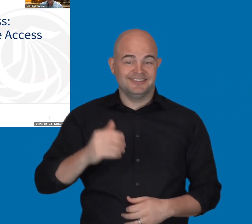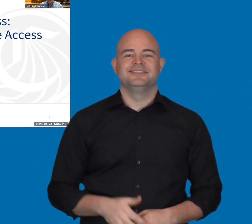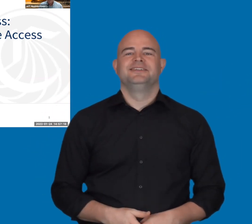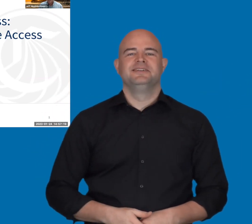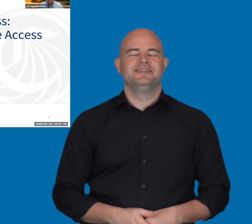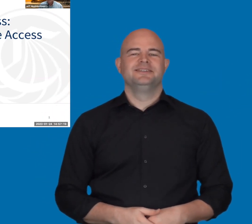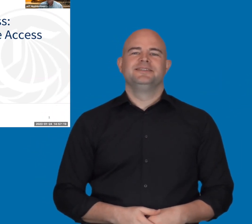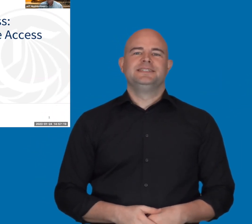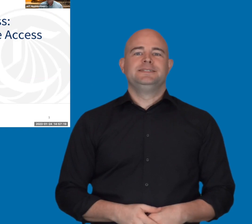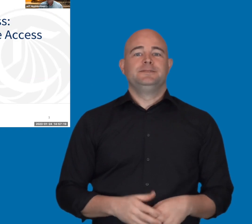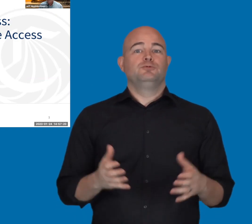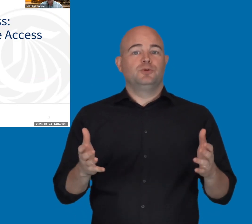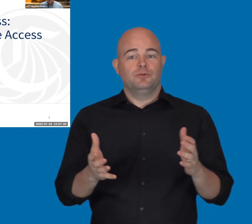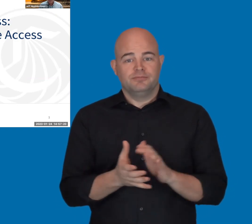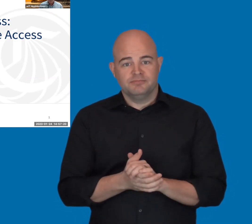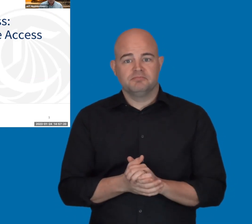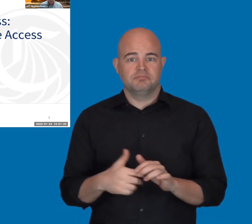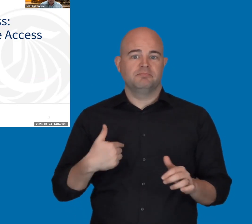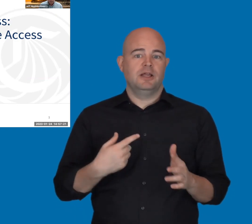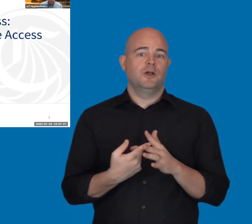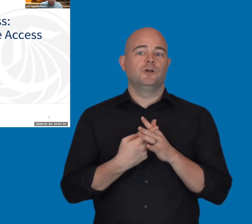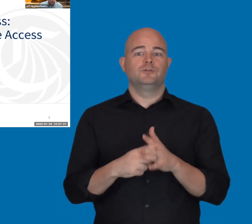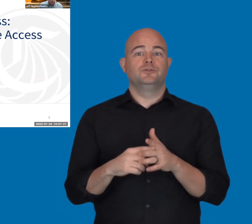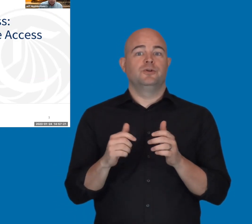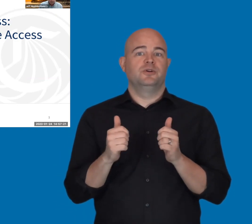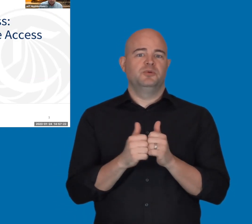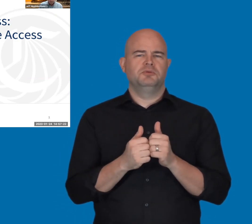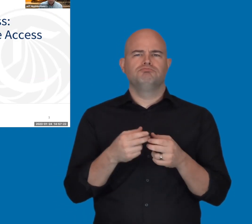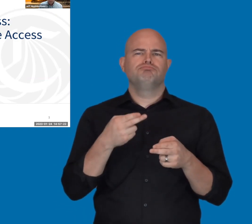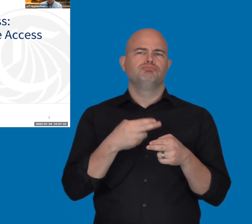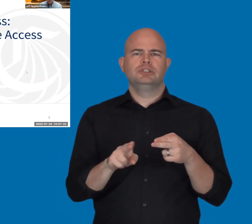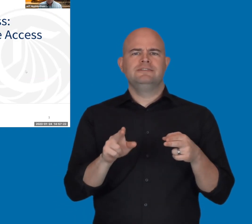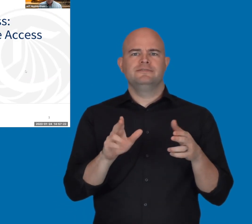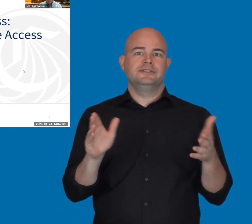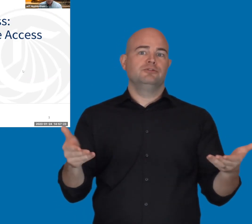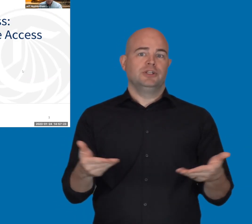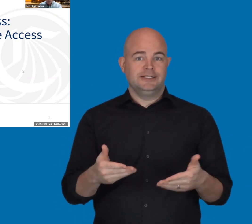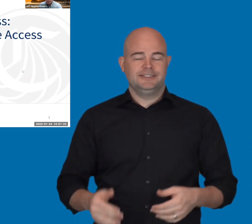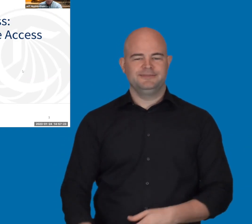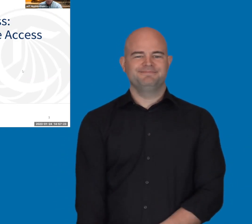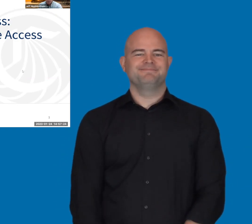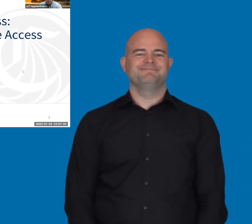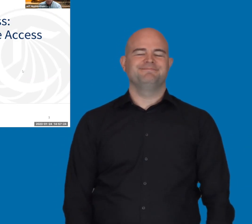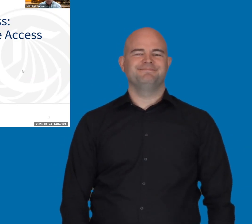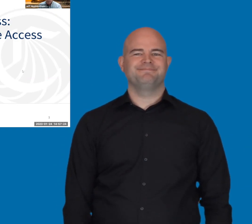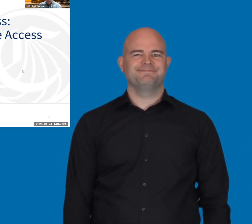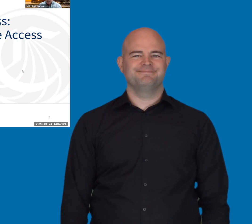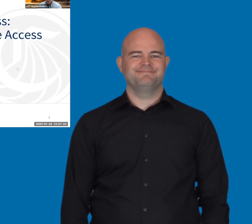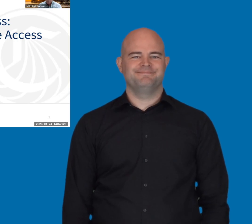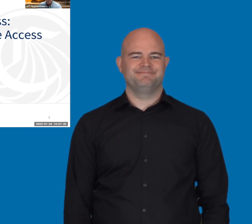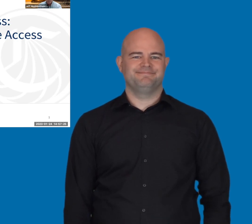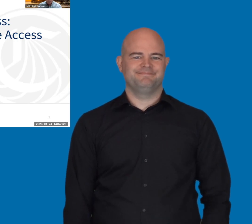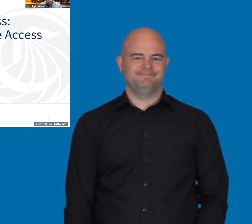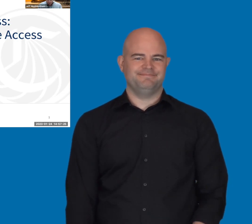Looks great. OK, thank you. Hi everybody. Thanks for joining us today and thanks for inviting us.